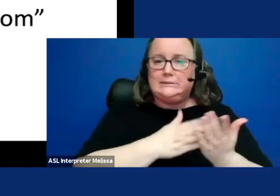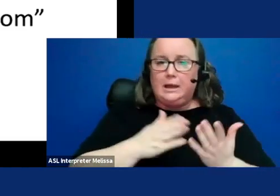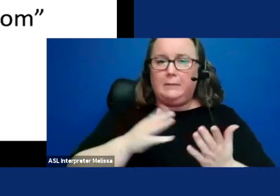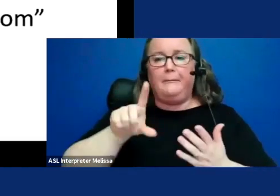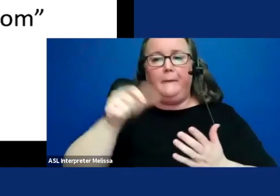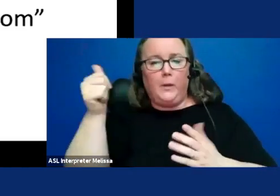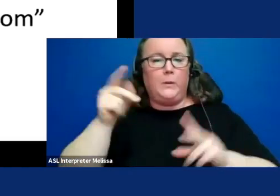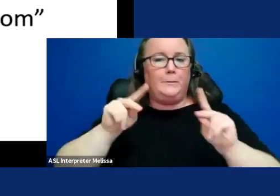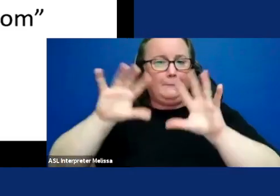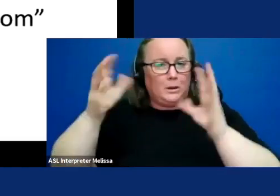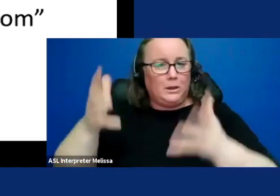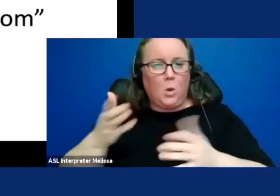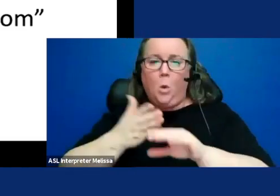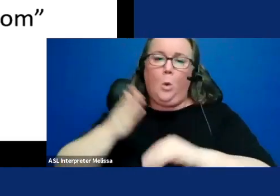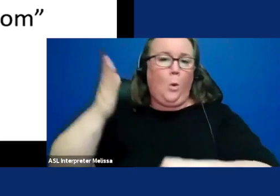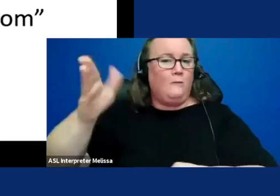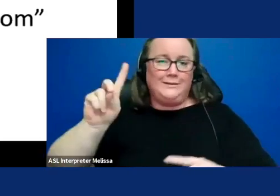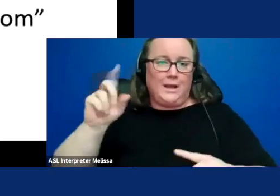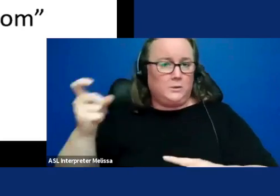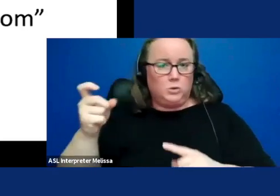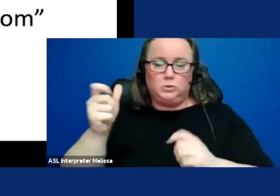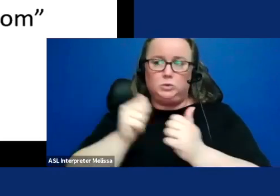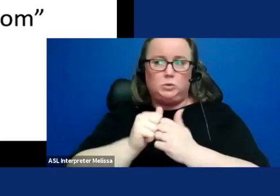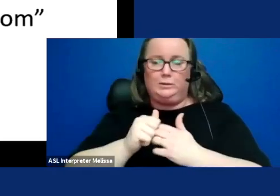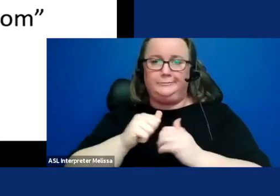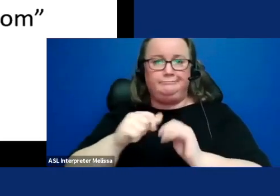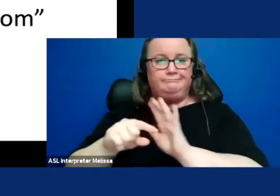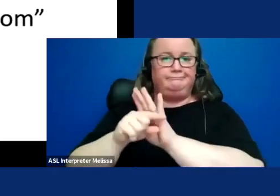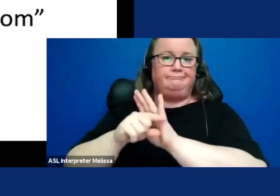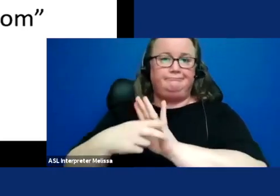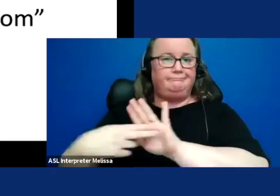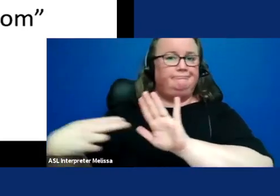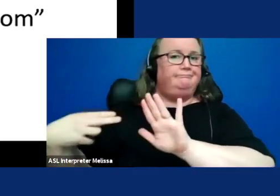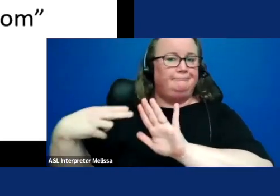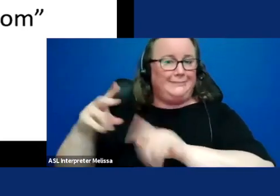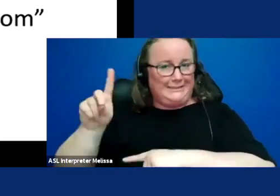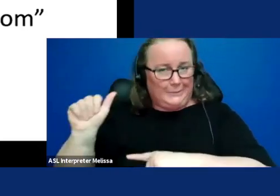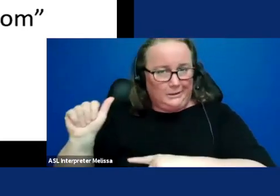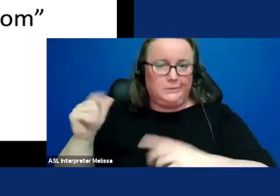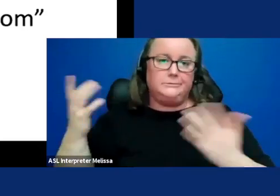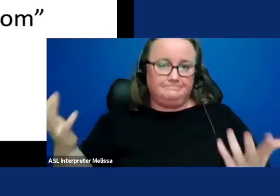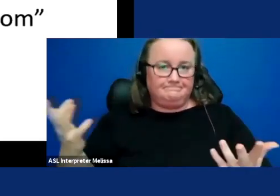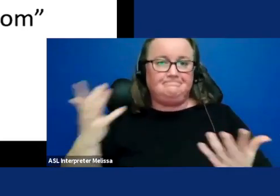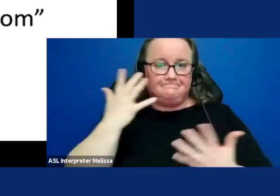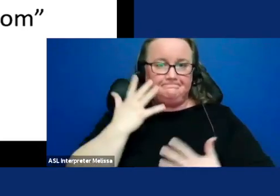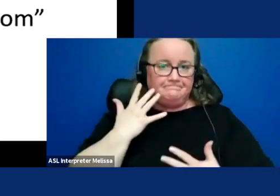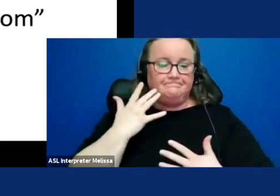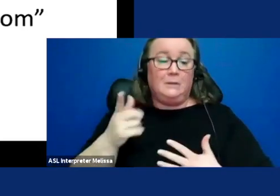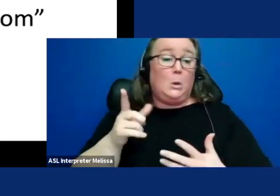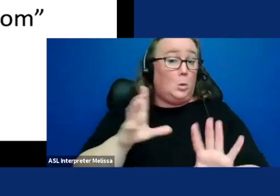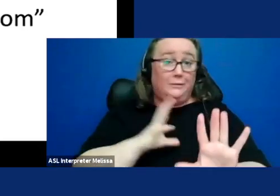diagnosed with certain stigmatized disabilities. So totally fine. We acknowledge that.